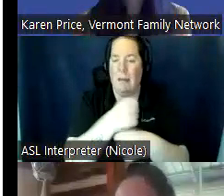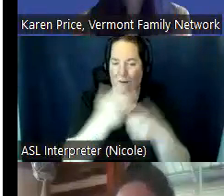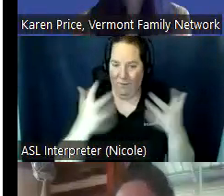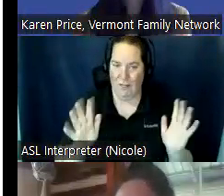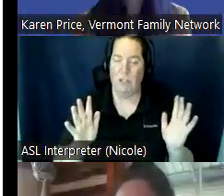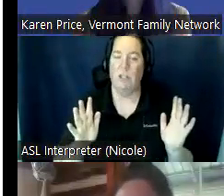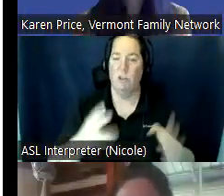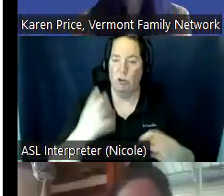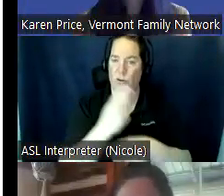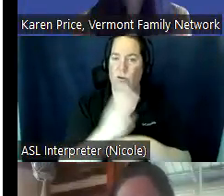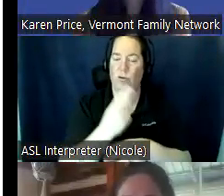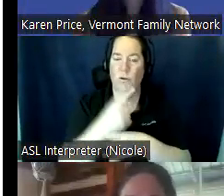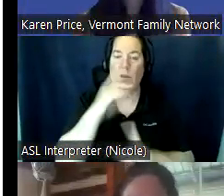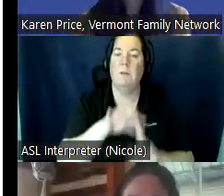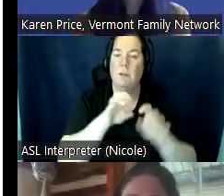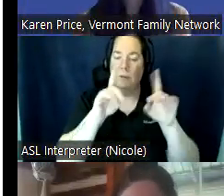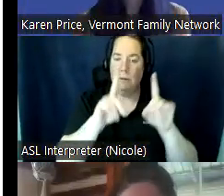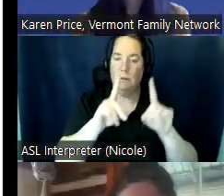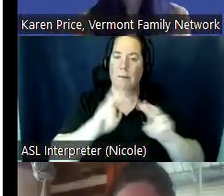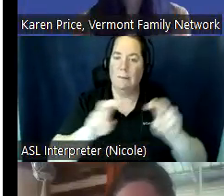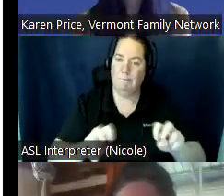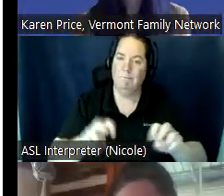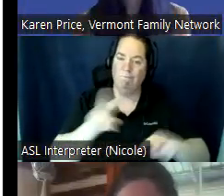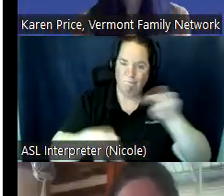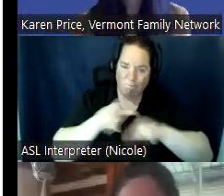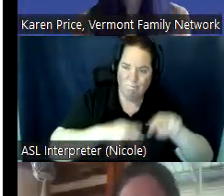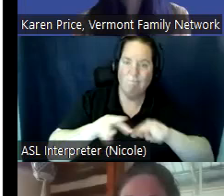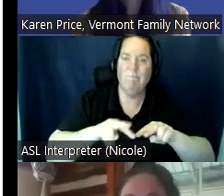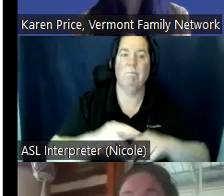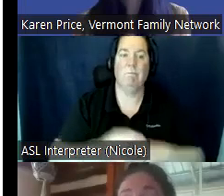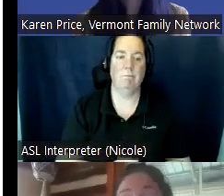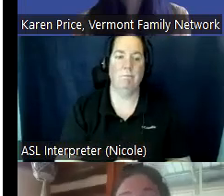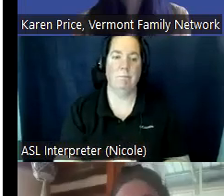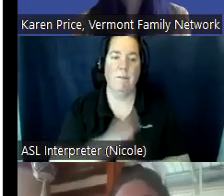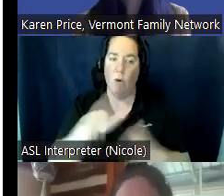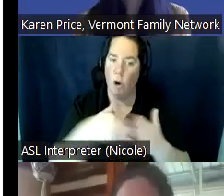for special education evaluation reports for all disability categories. This form might look